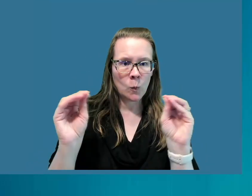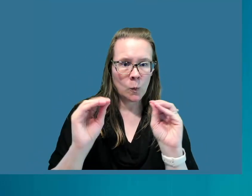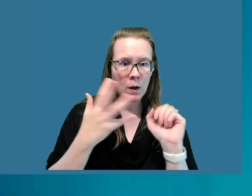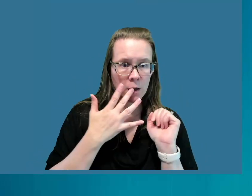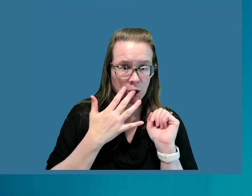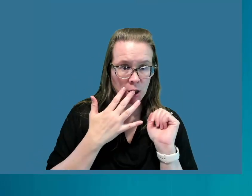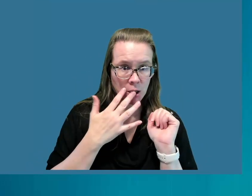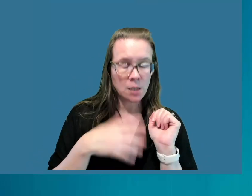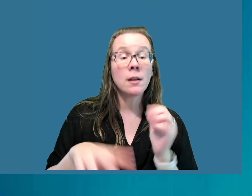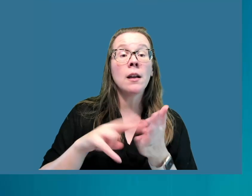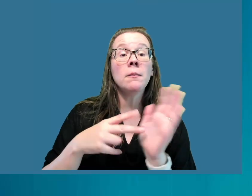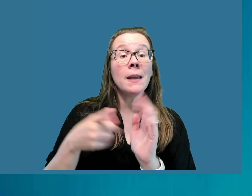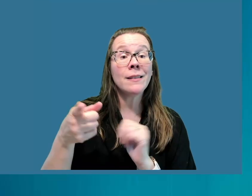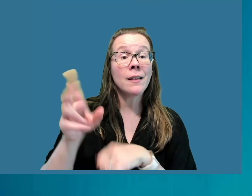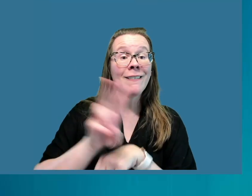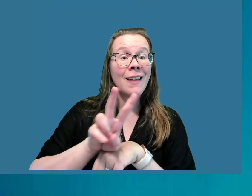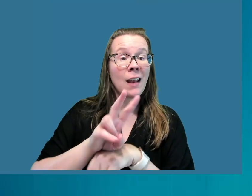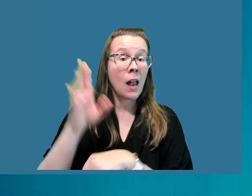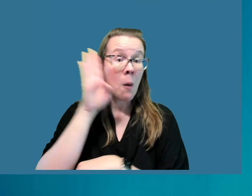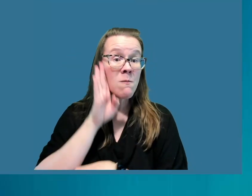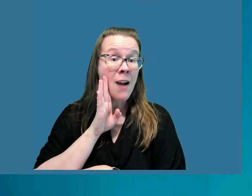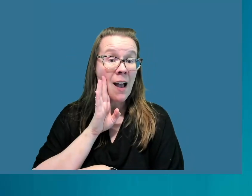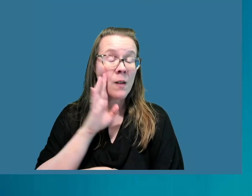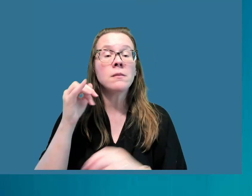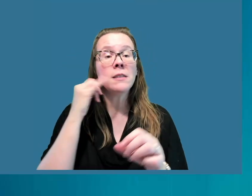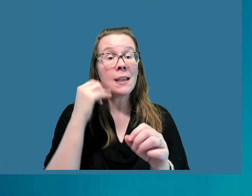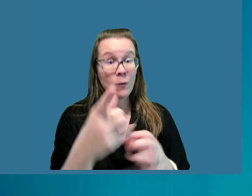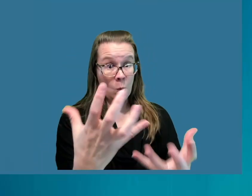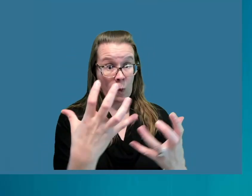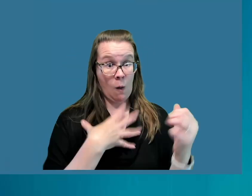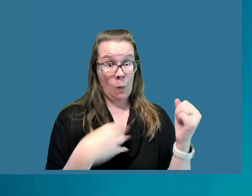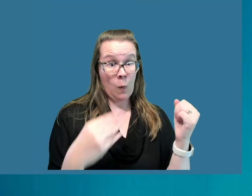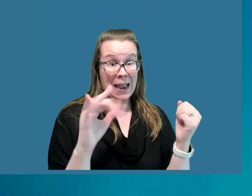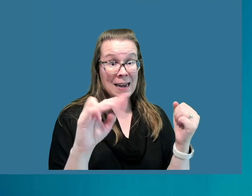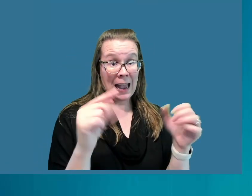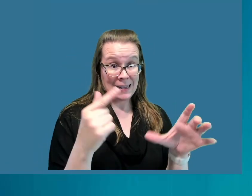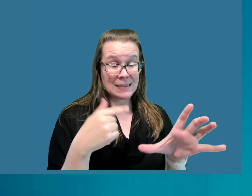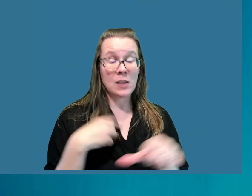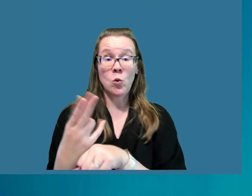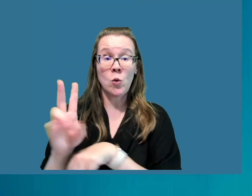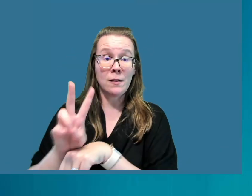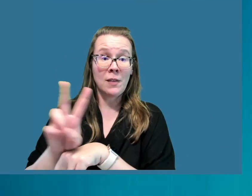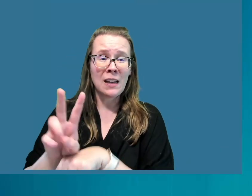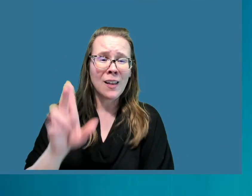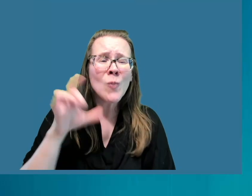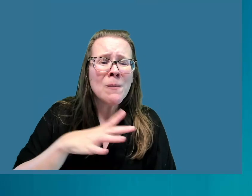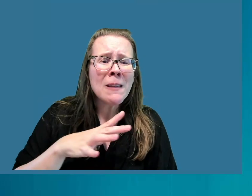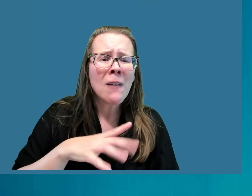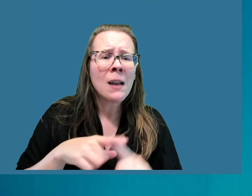to have any innate color, whereas most vanillas, um, will have a brown color. And if you use it,